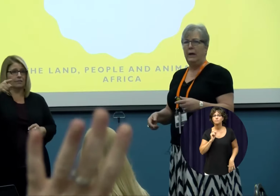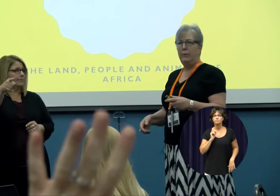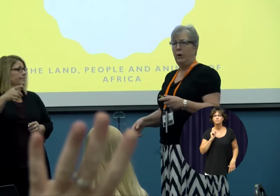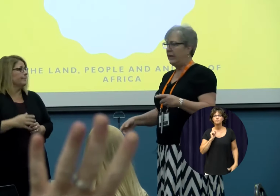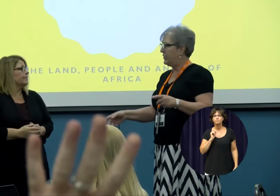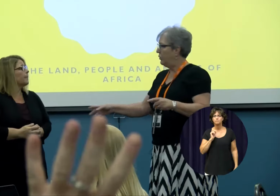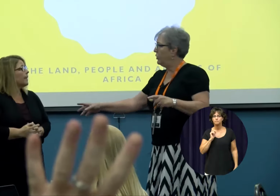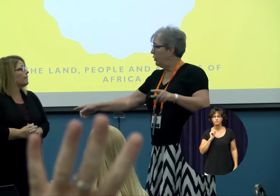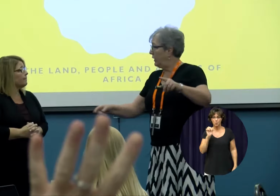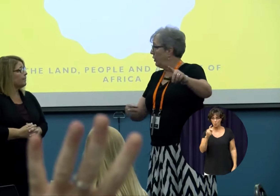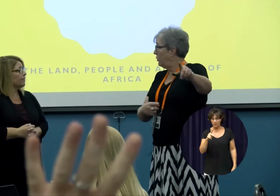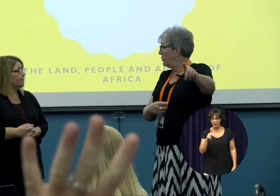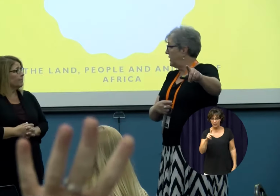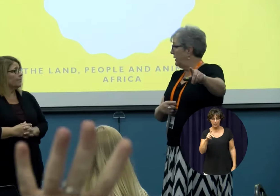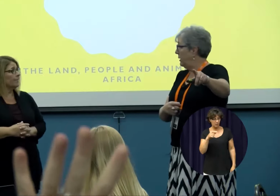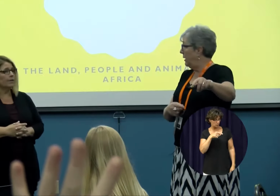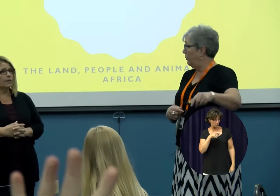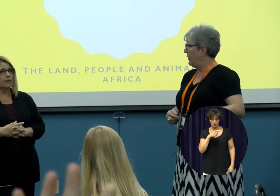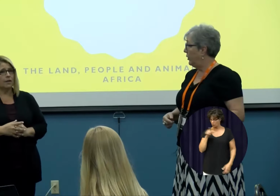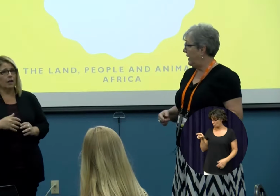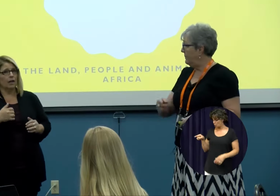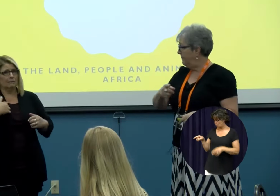Ok, so you're going to go sit with her then.